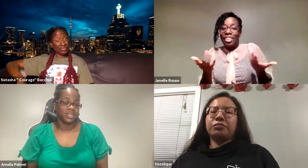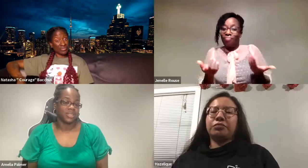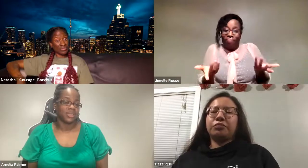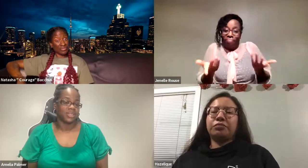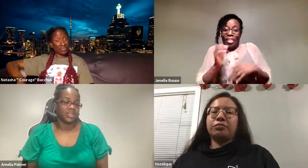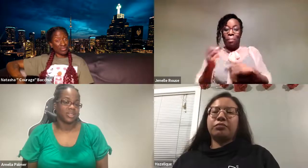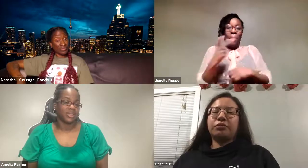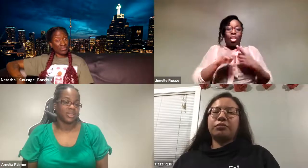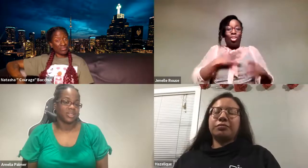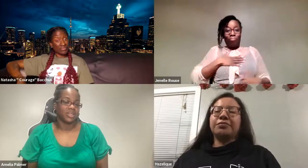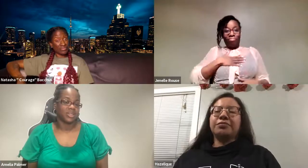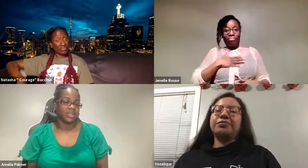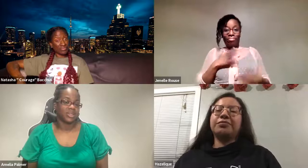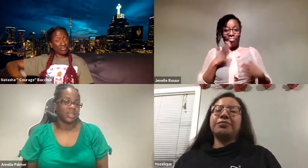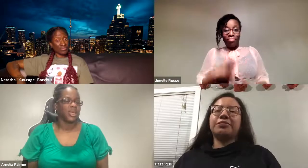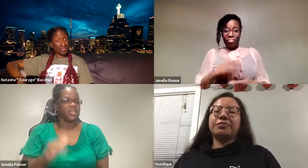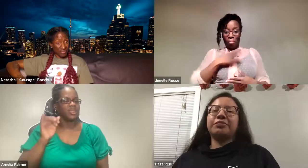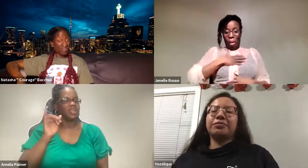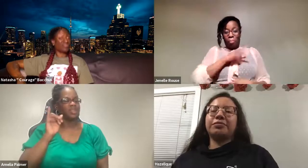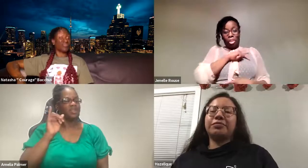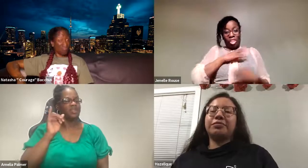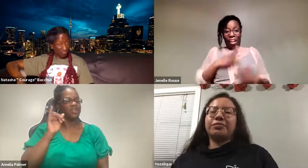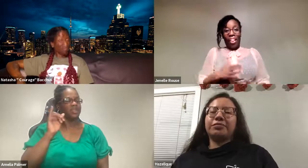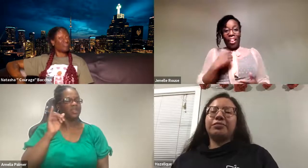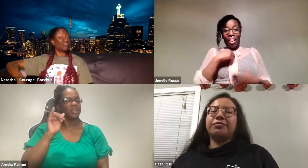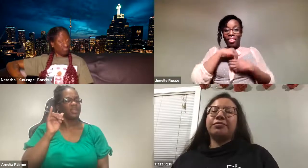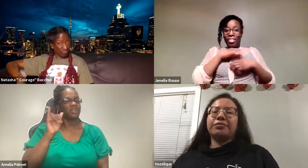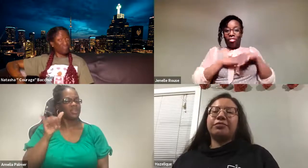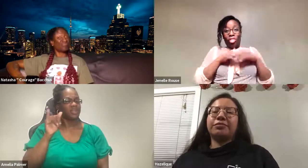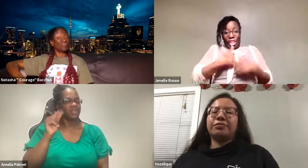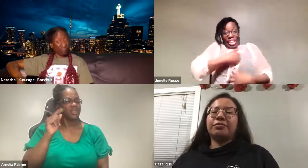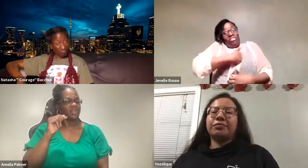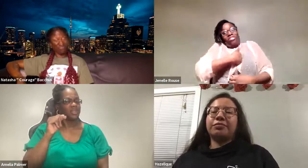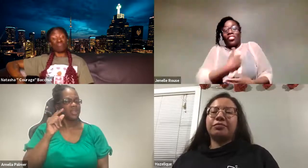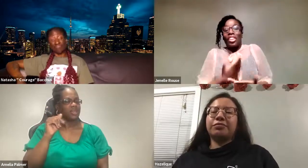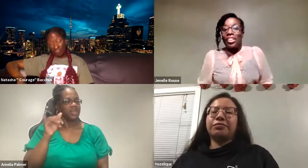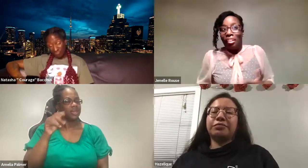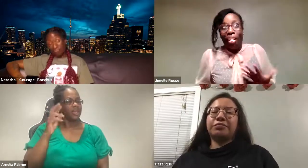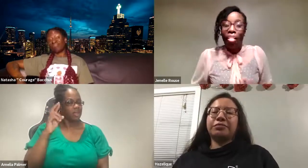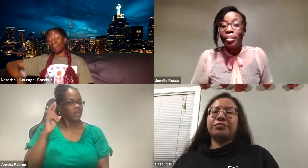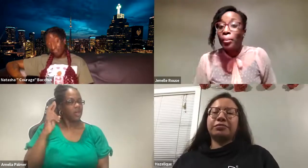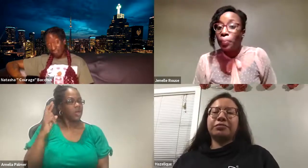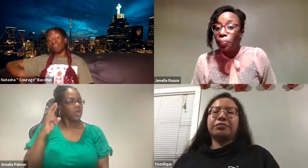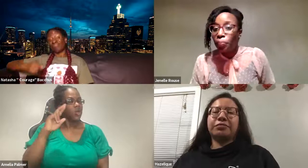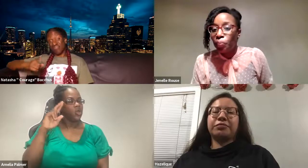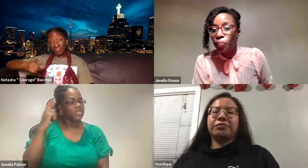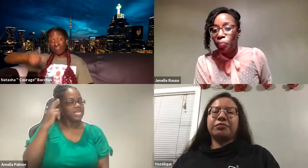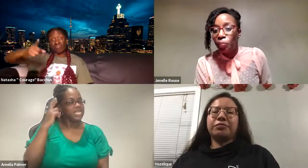my tone and i can only really be who i am, be comfortable with myself in certain situations